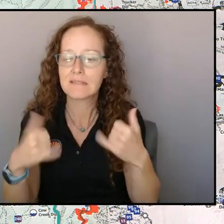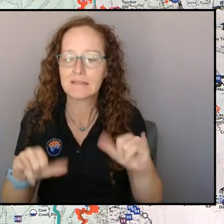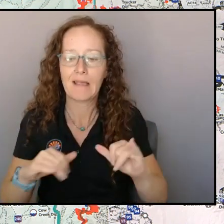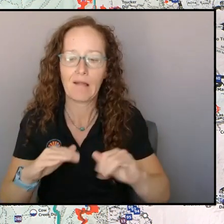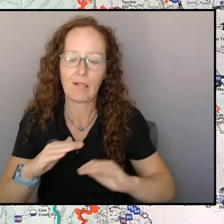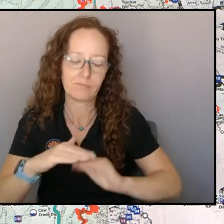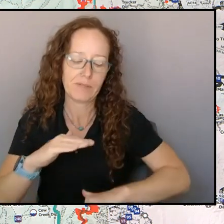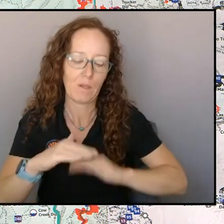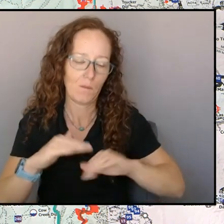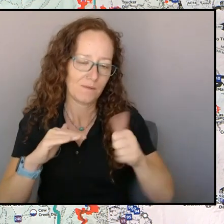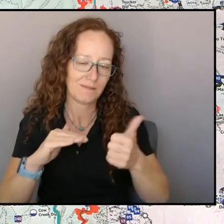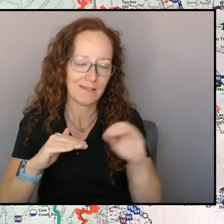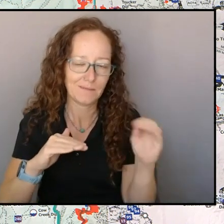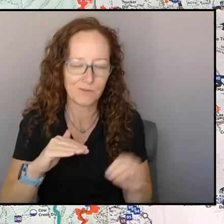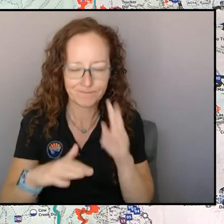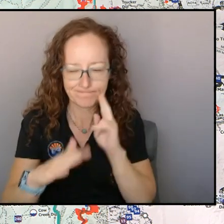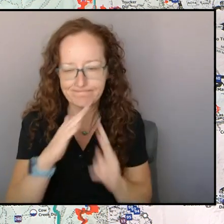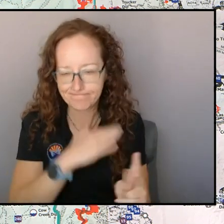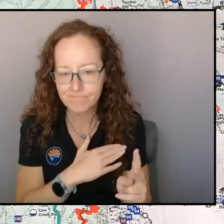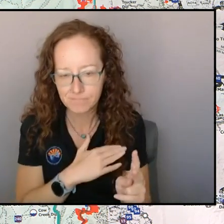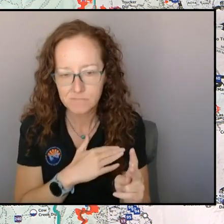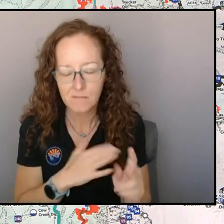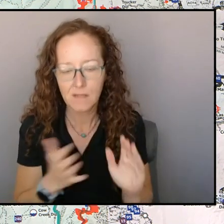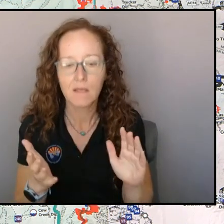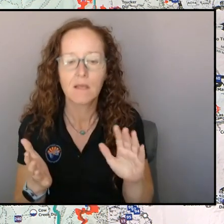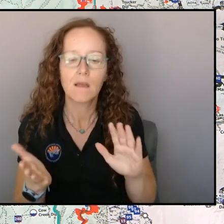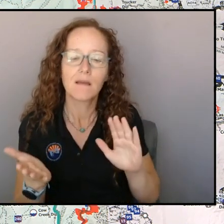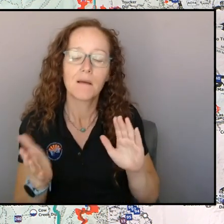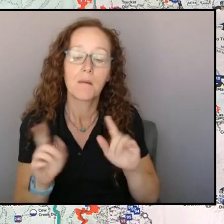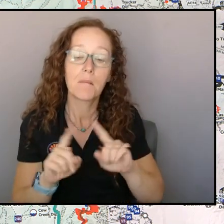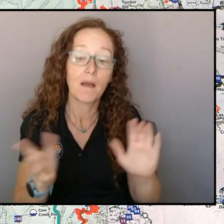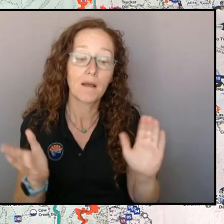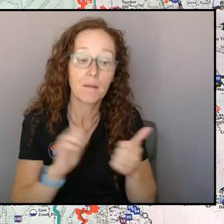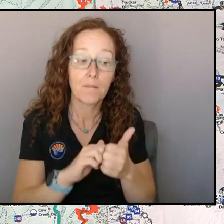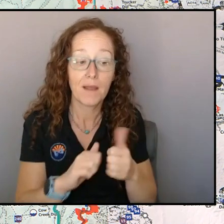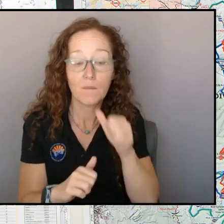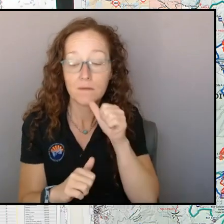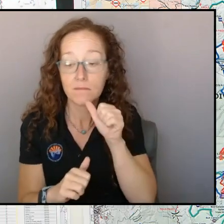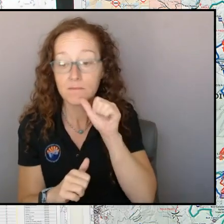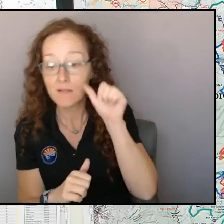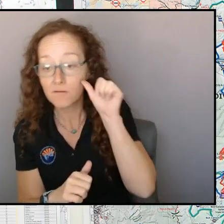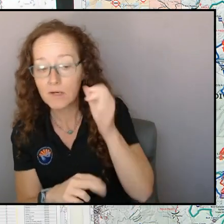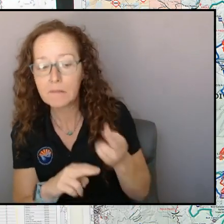it'll be improved from yesterday around 3 to 5%. Winds